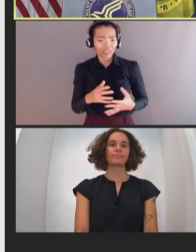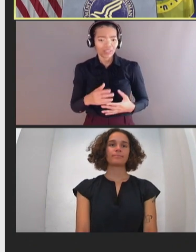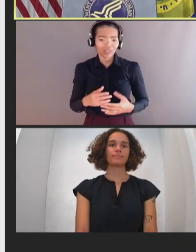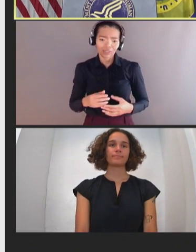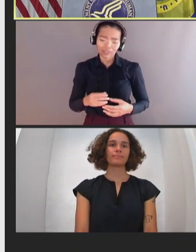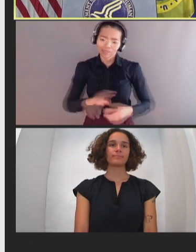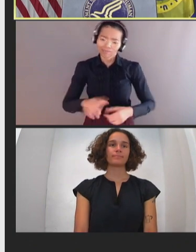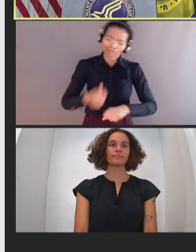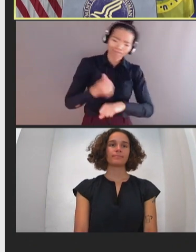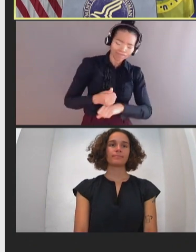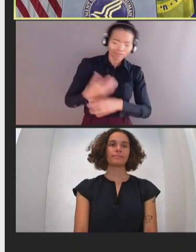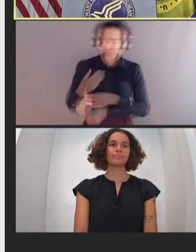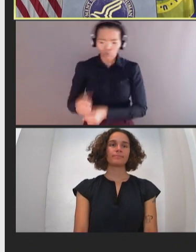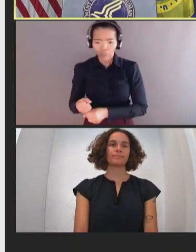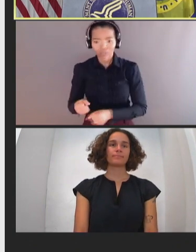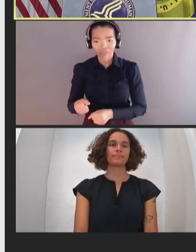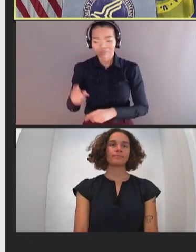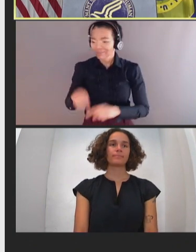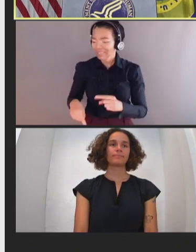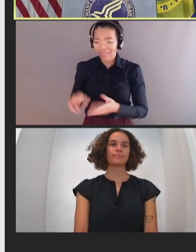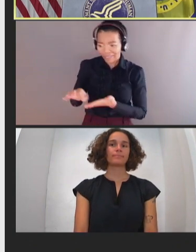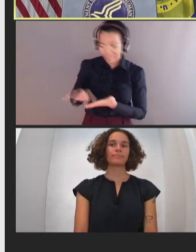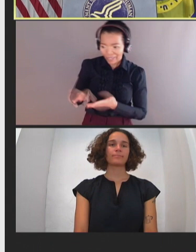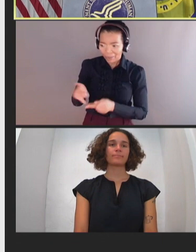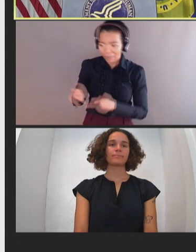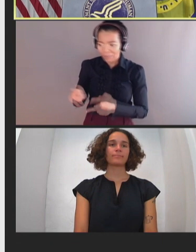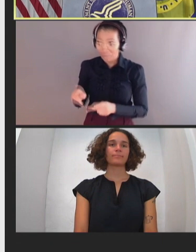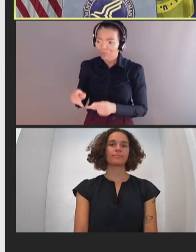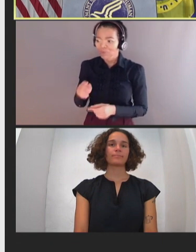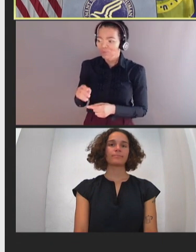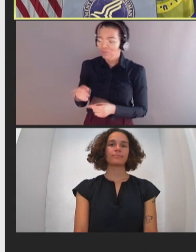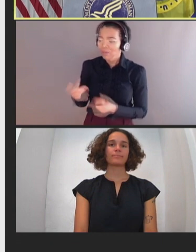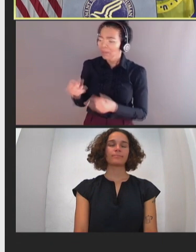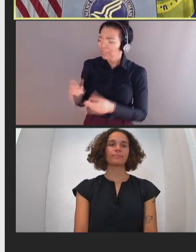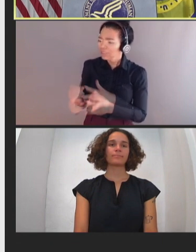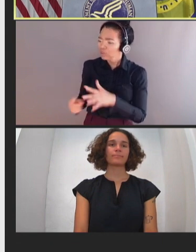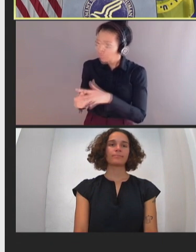people showing up. And what makes that trust work? And how do we show this back,